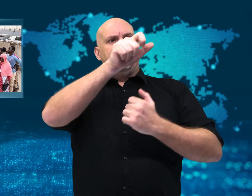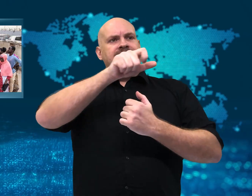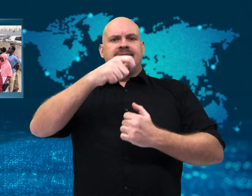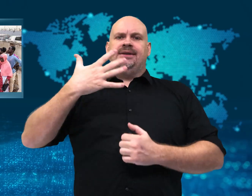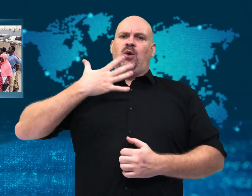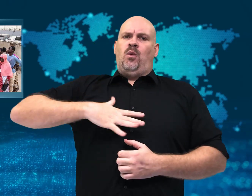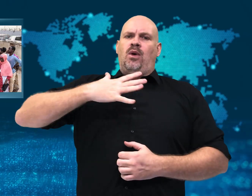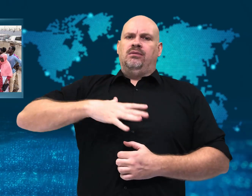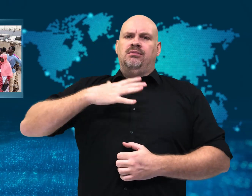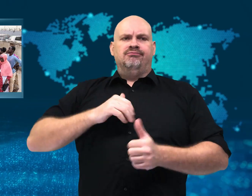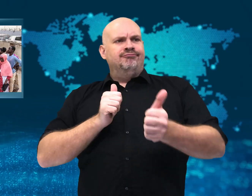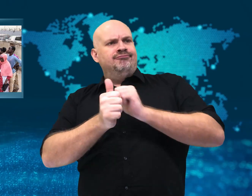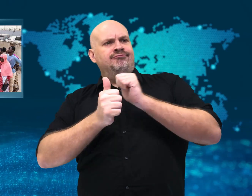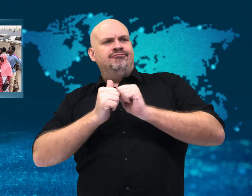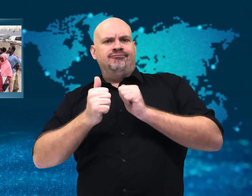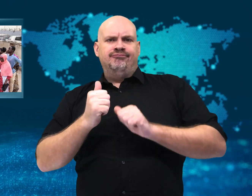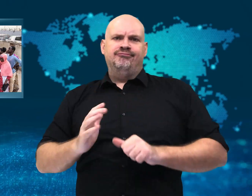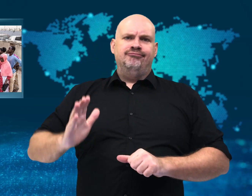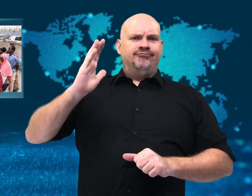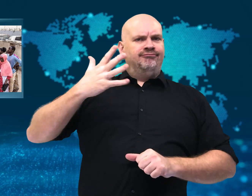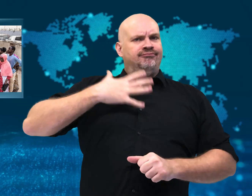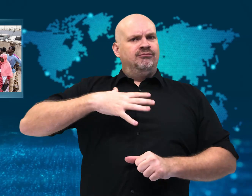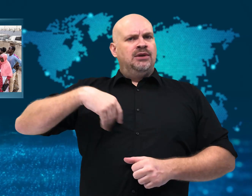the six large drums.